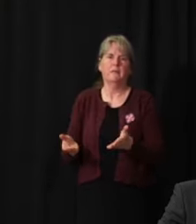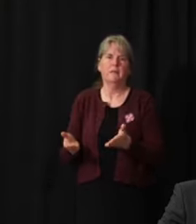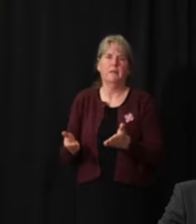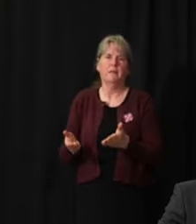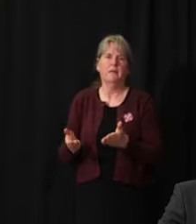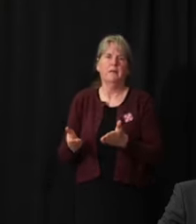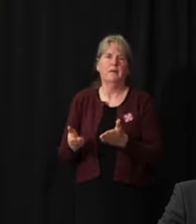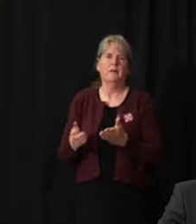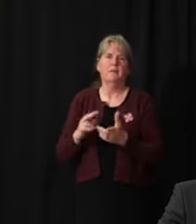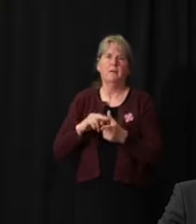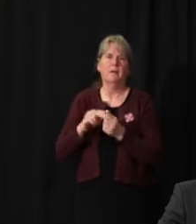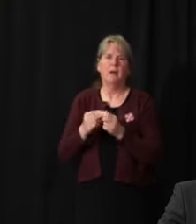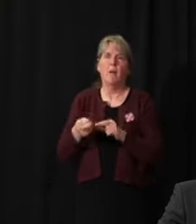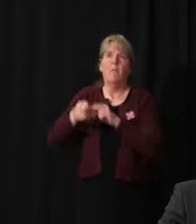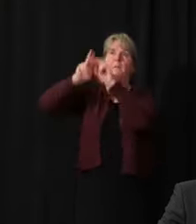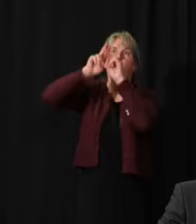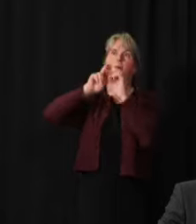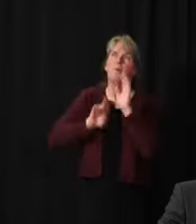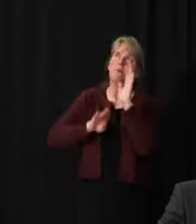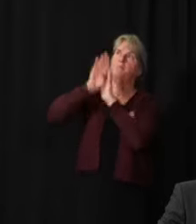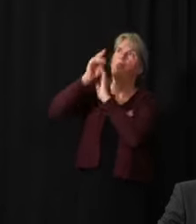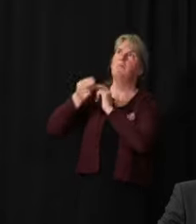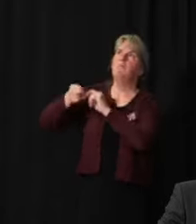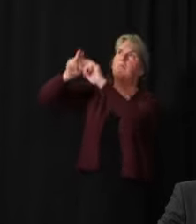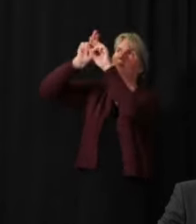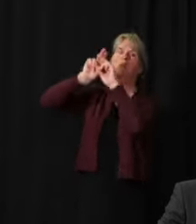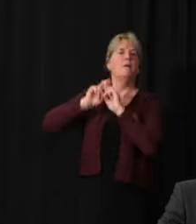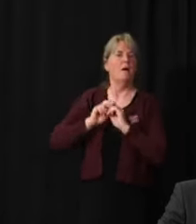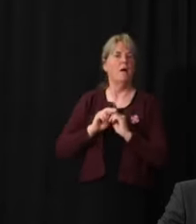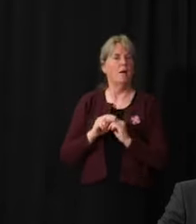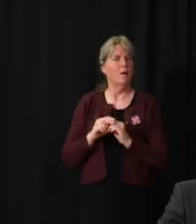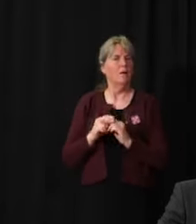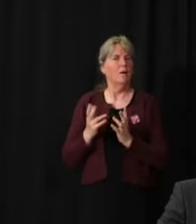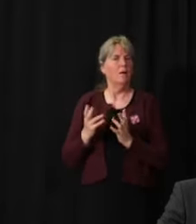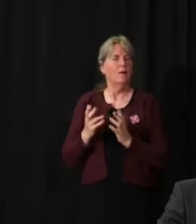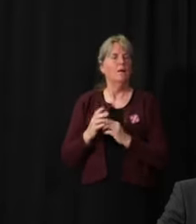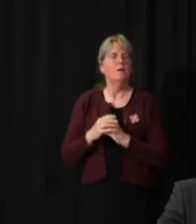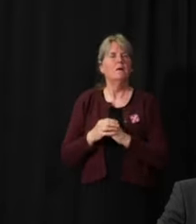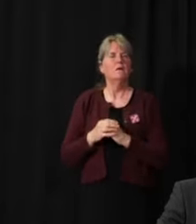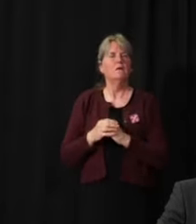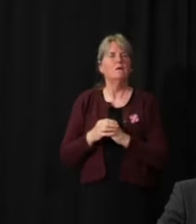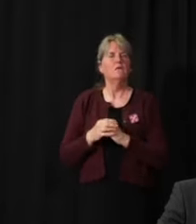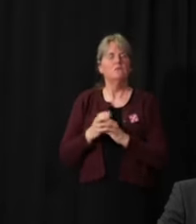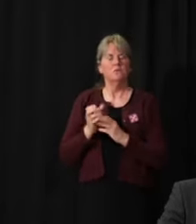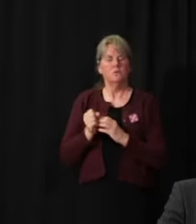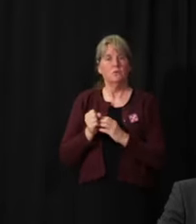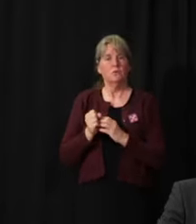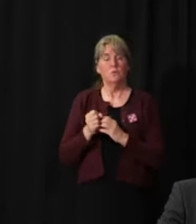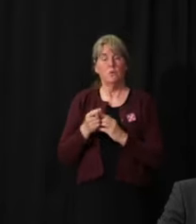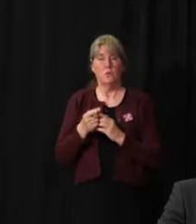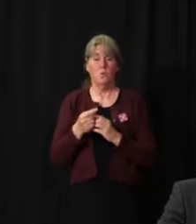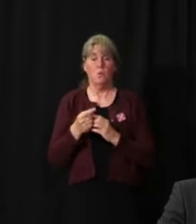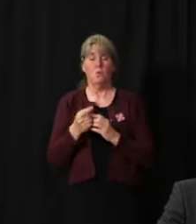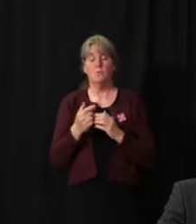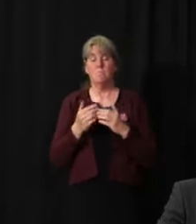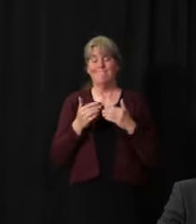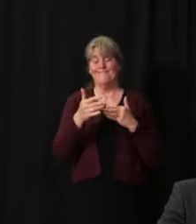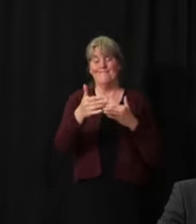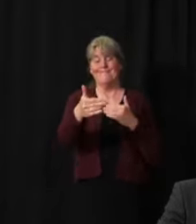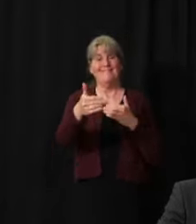As long as we are at less than one we are in containment phase and that means we can extinguish the epidemic.